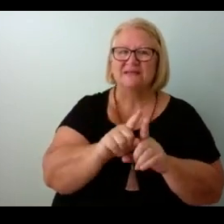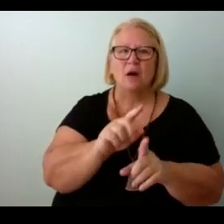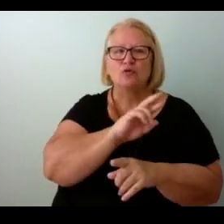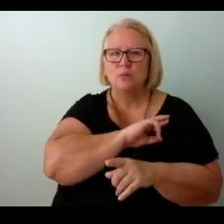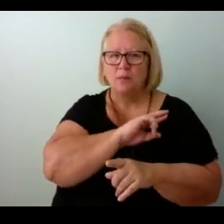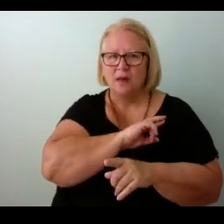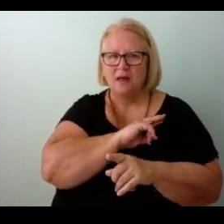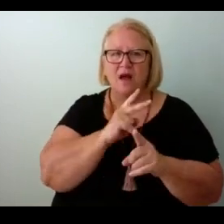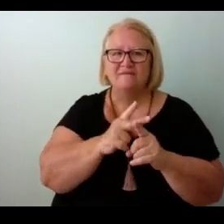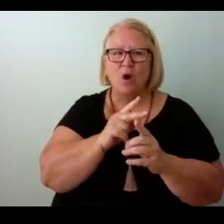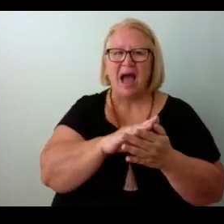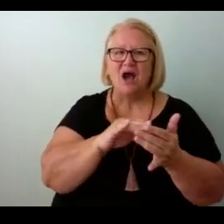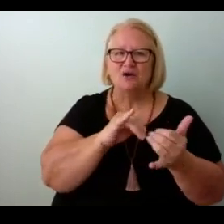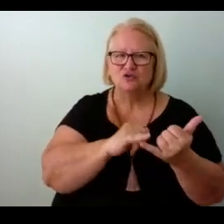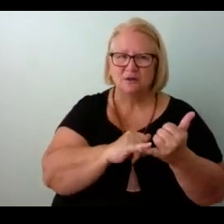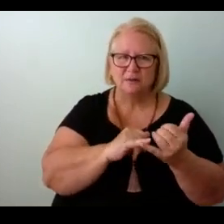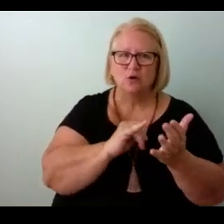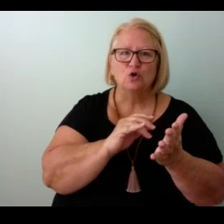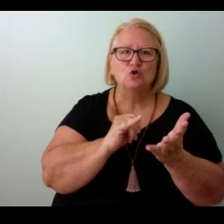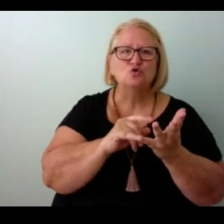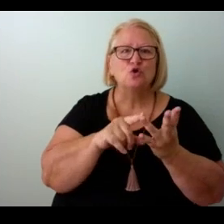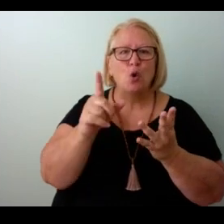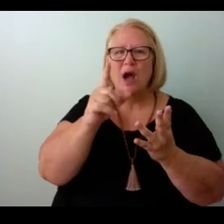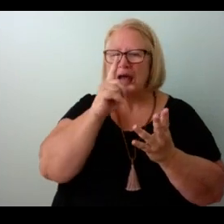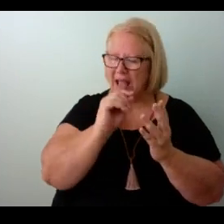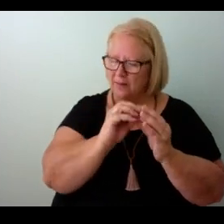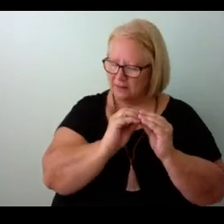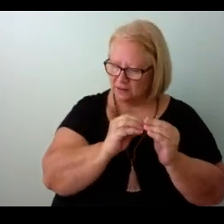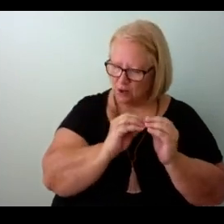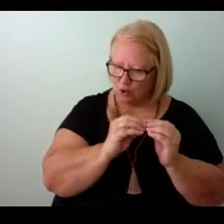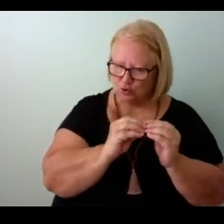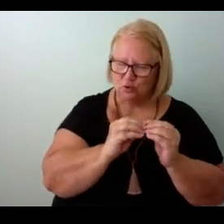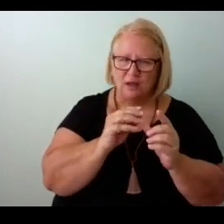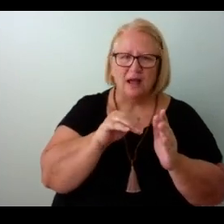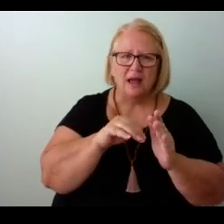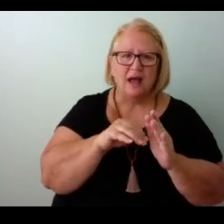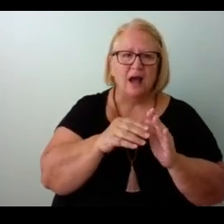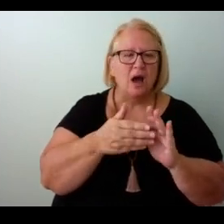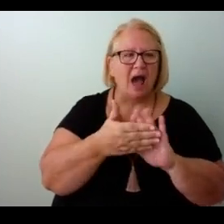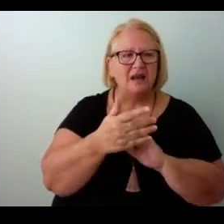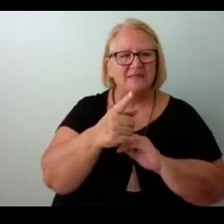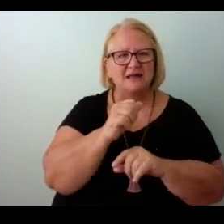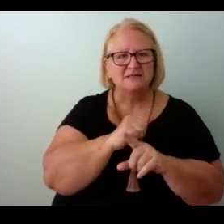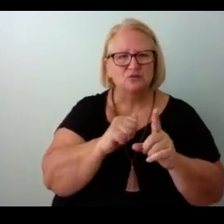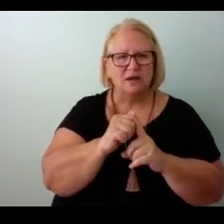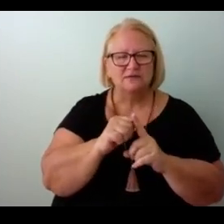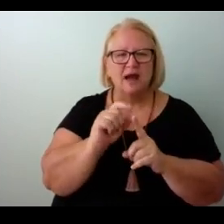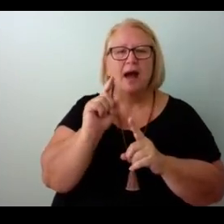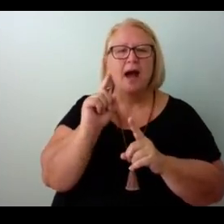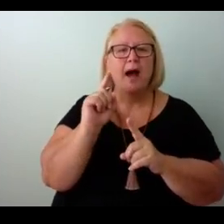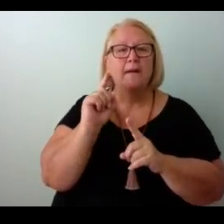Hardship can be negotiated in those circumstances but also I think it's important that perhaps